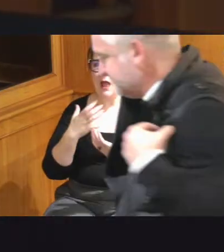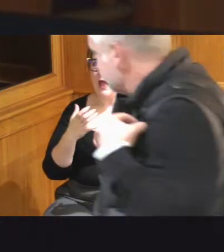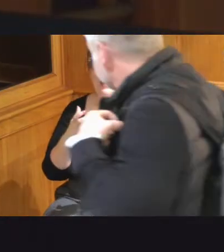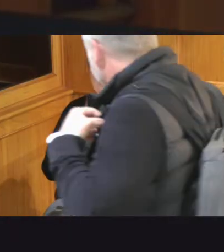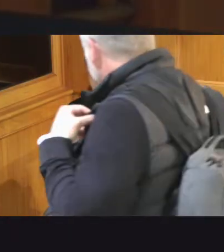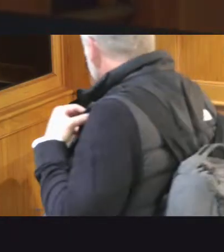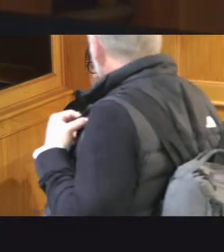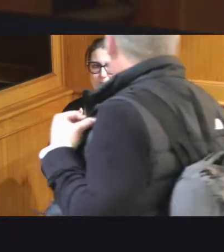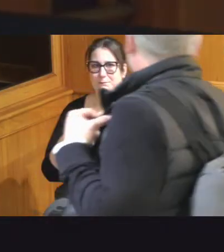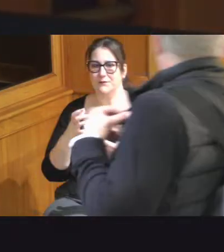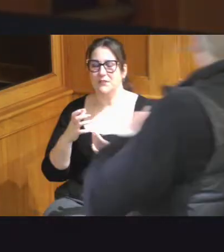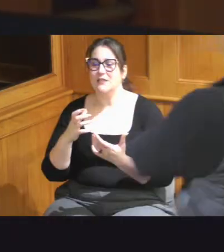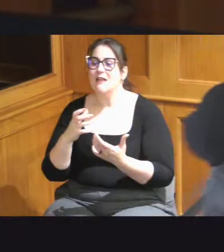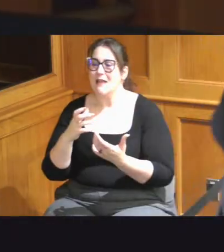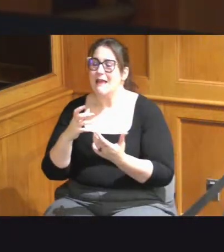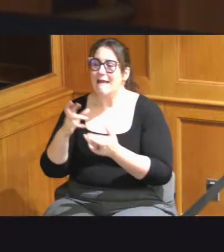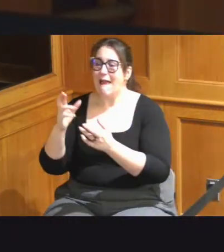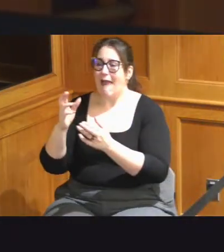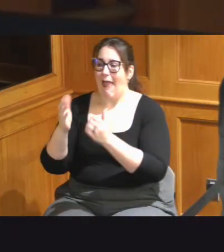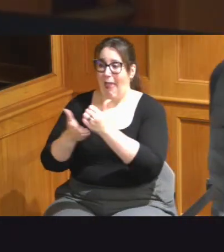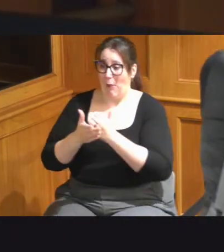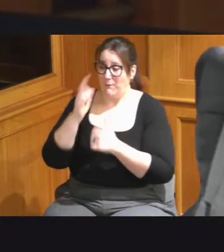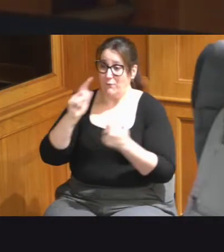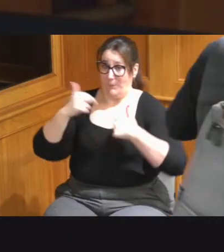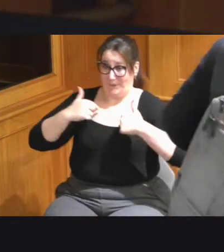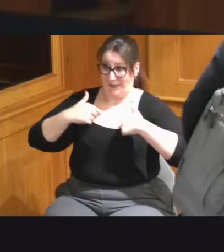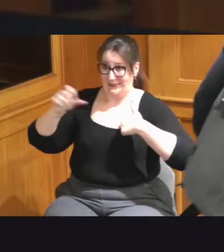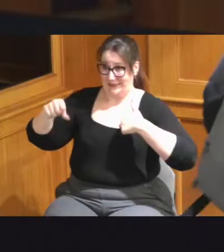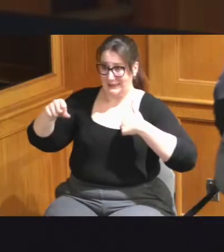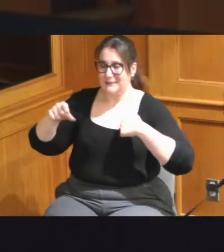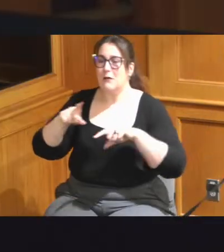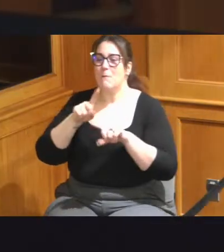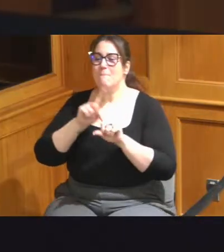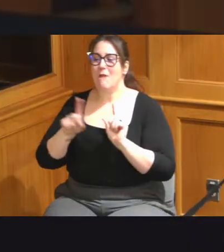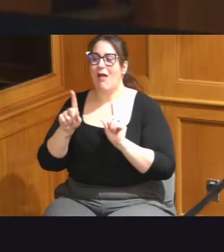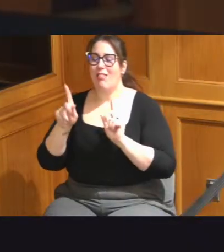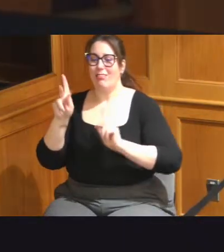thank you. You've been so helpful to me. I need to let the people I might not want to let them know